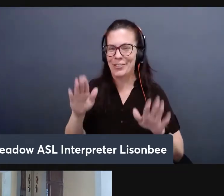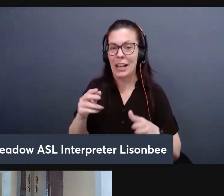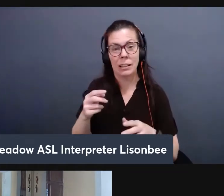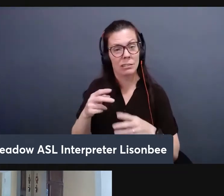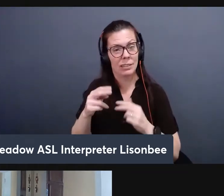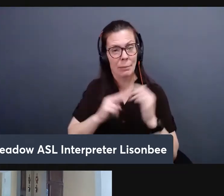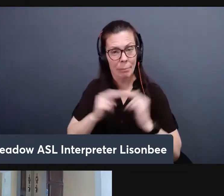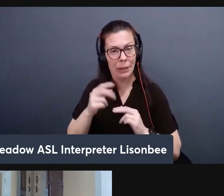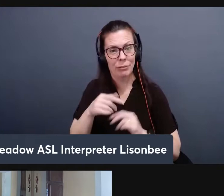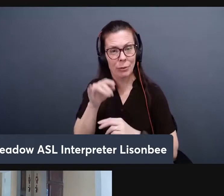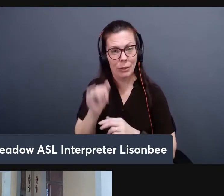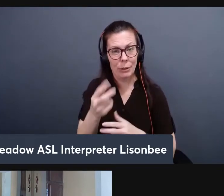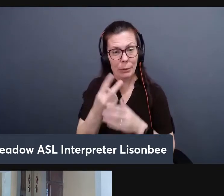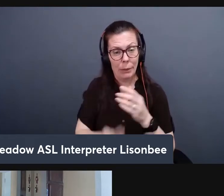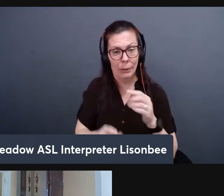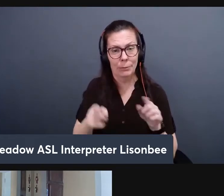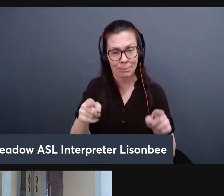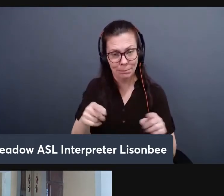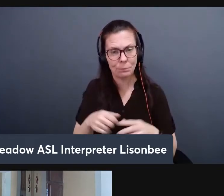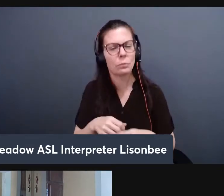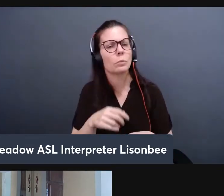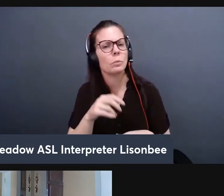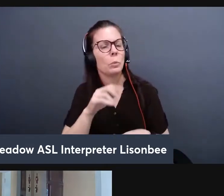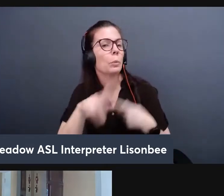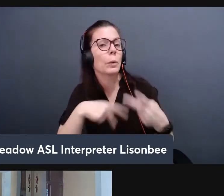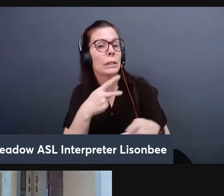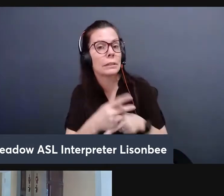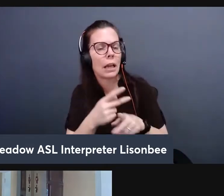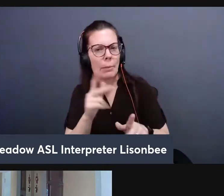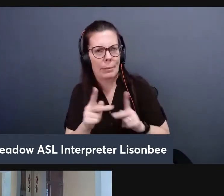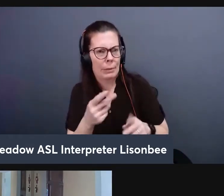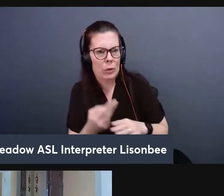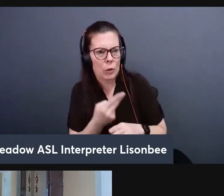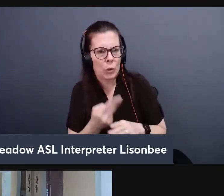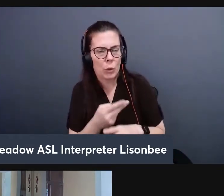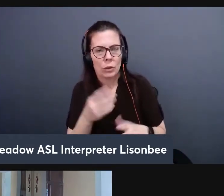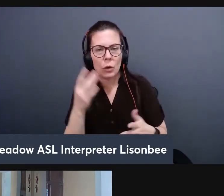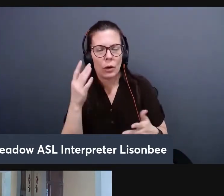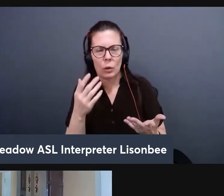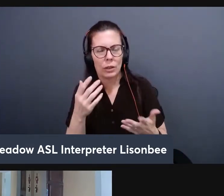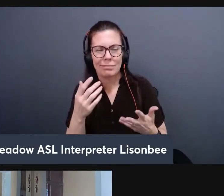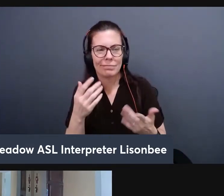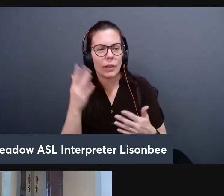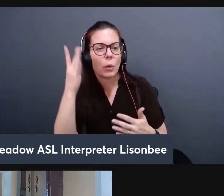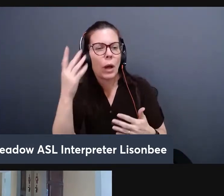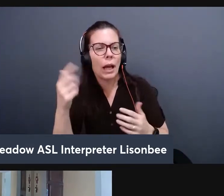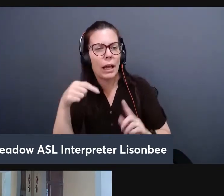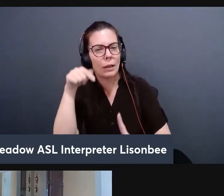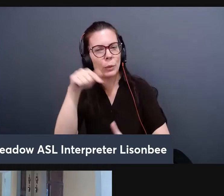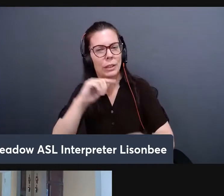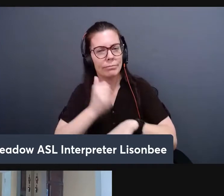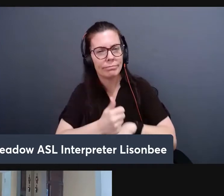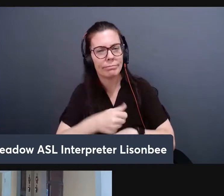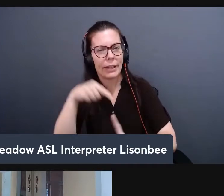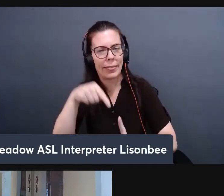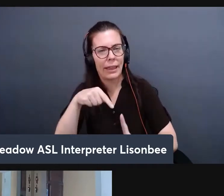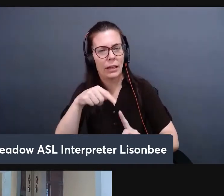So what types of people are using this, or why did we build this capability for folks?